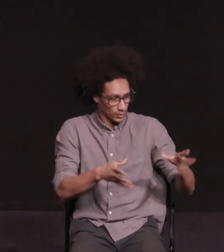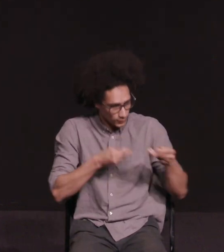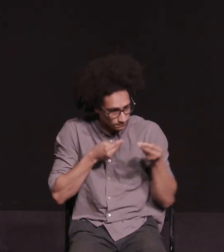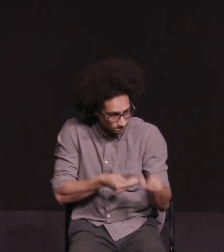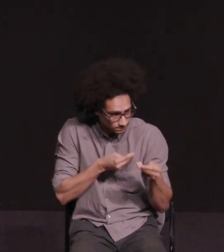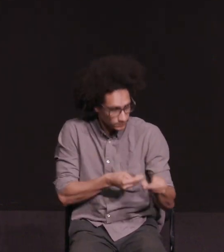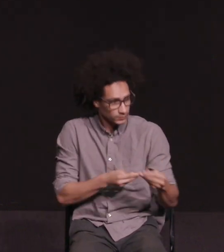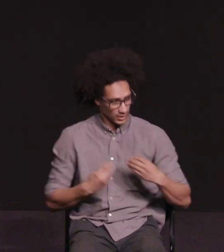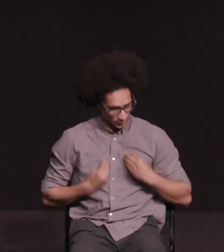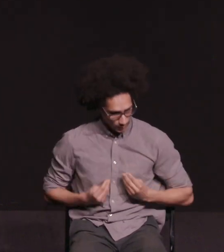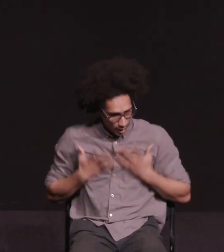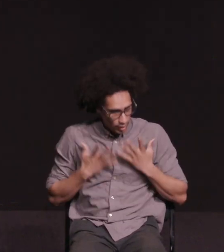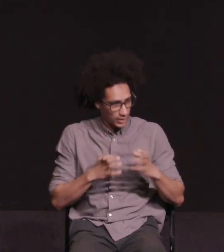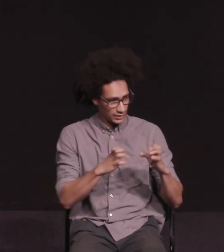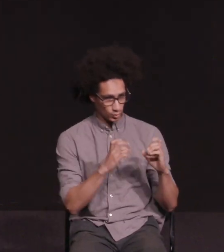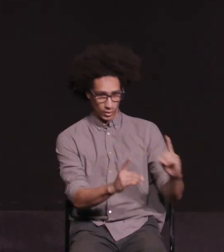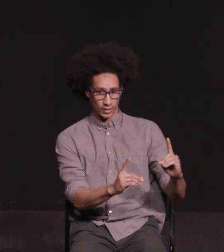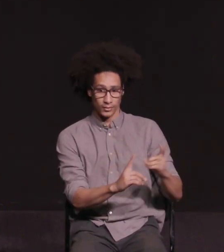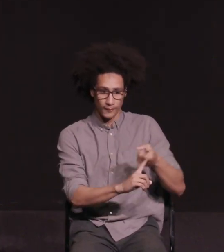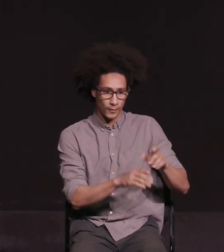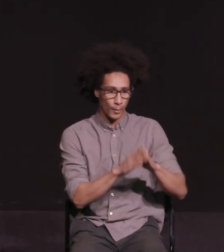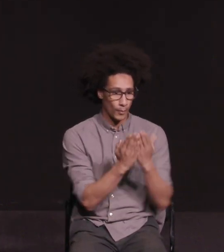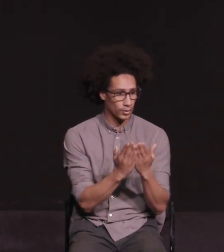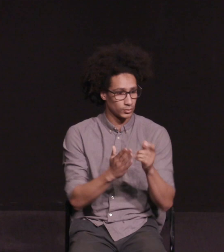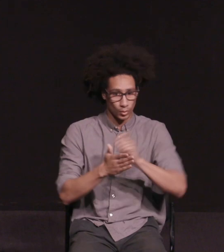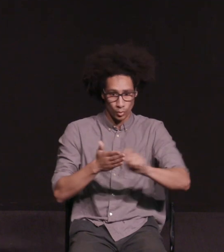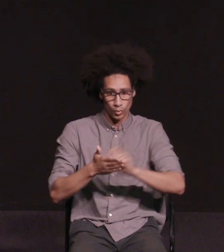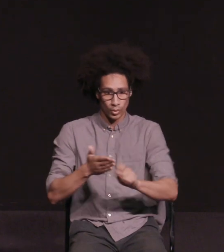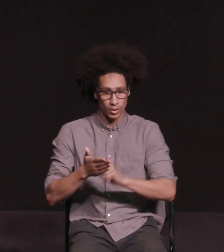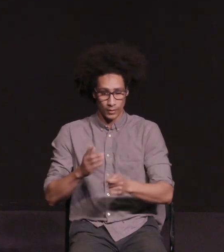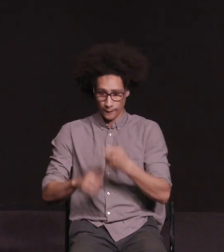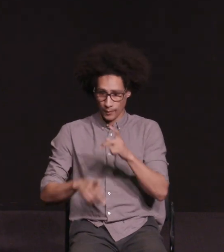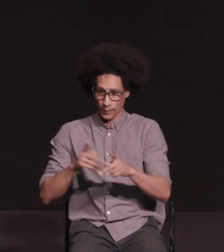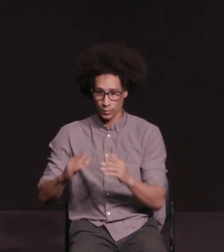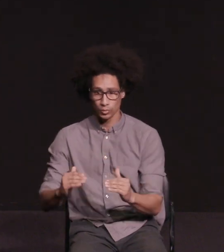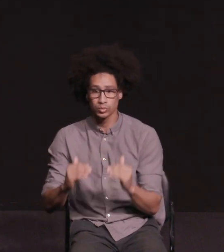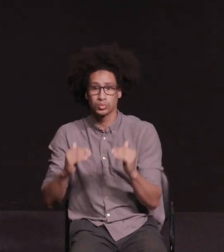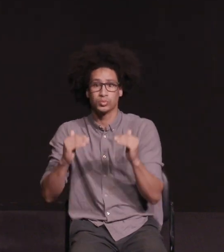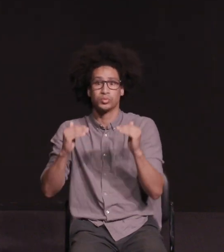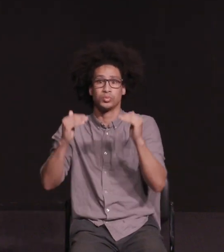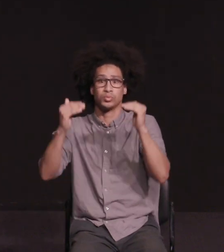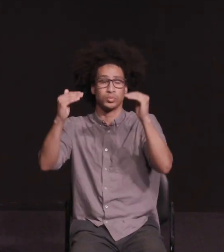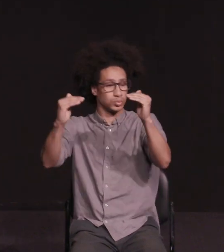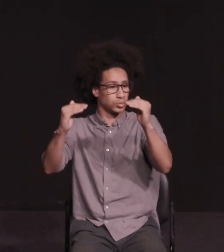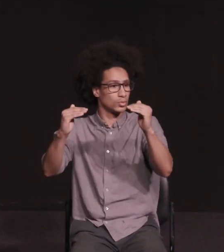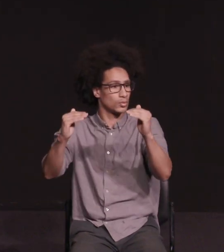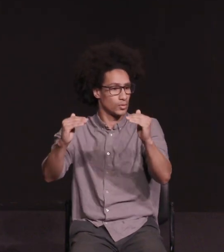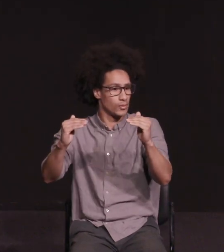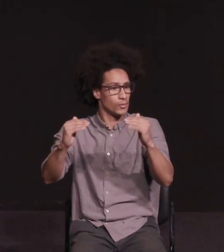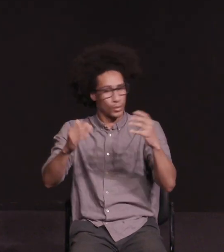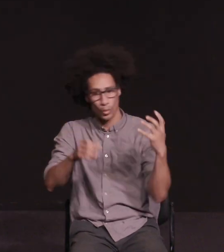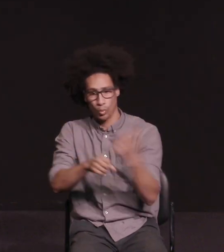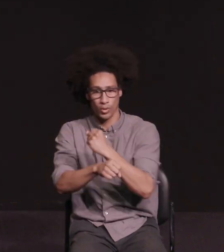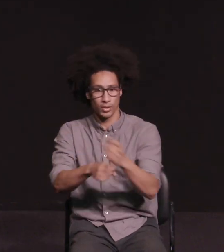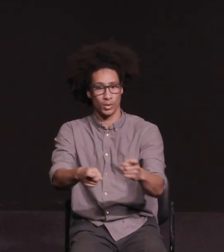and educated from books written by authors who ascended to the heights of the field, winning prestigious awards, gaining